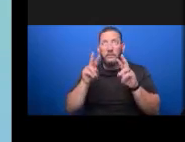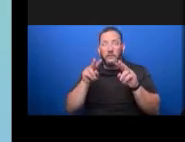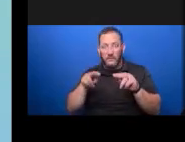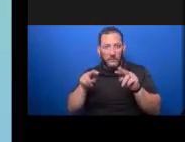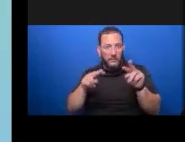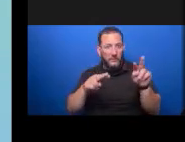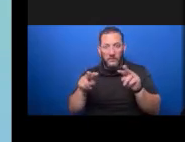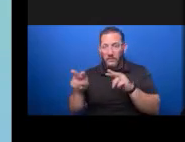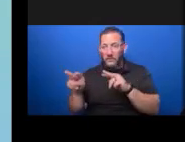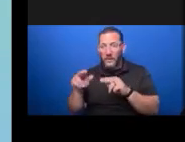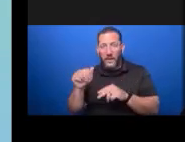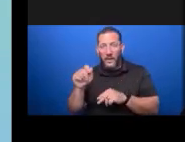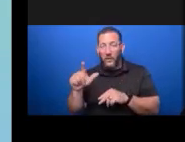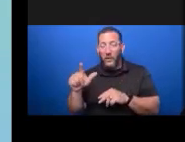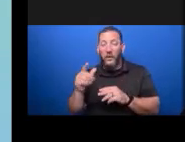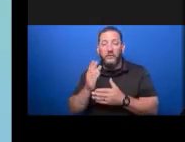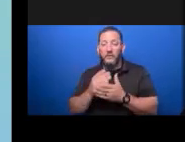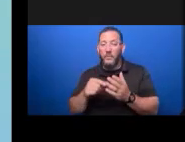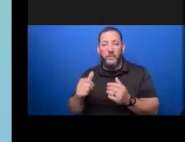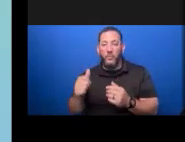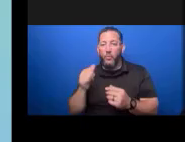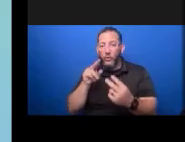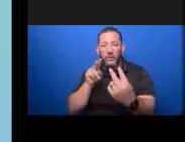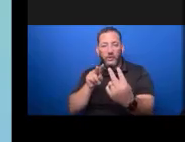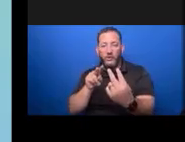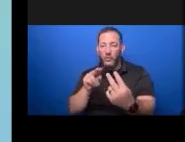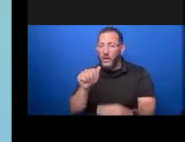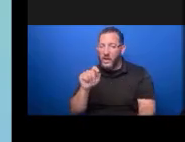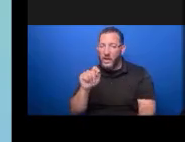some of these kids won't even give you eye contact, so they